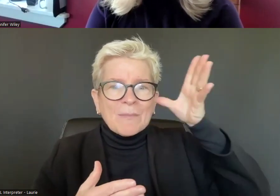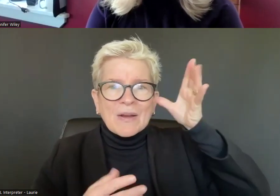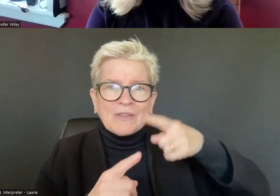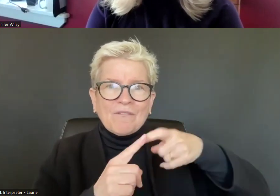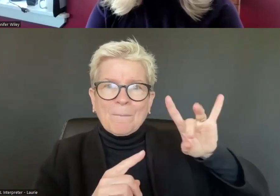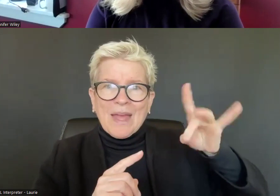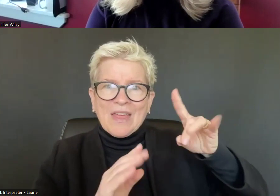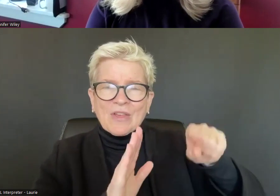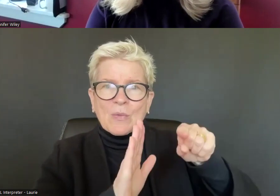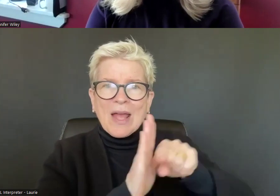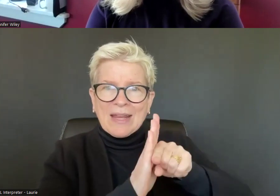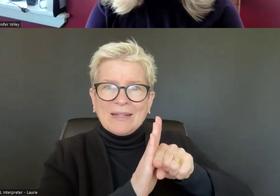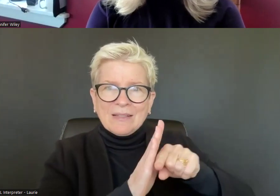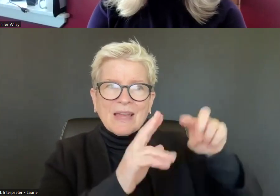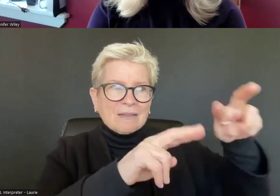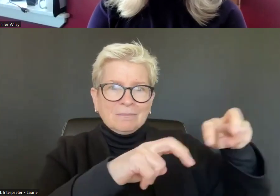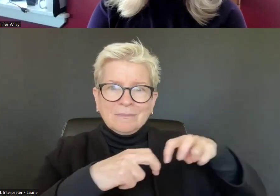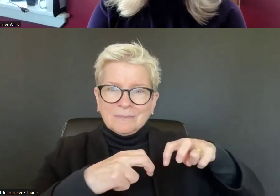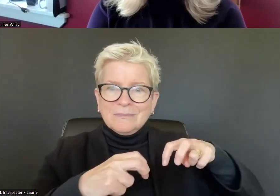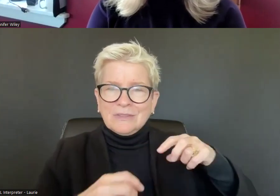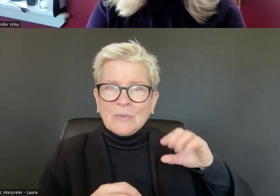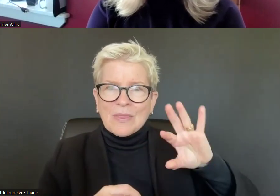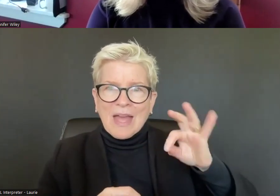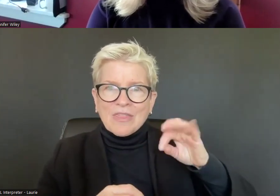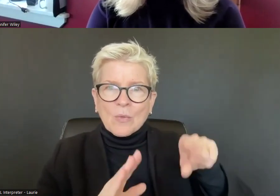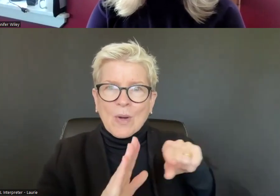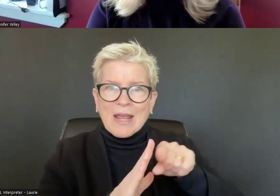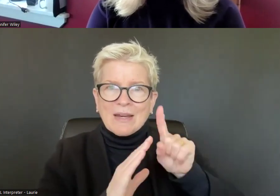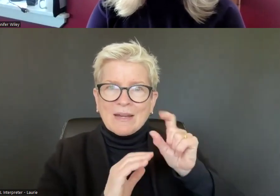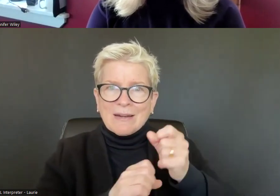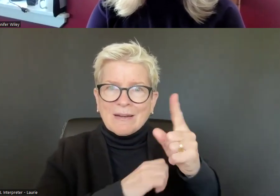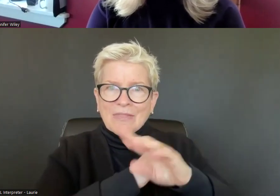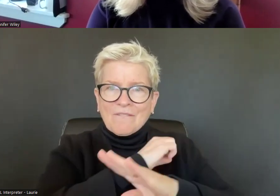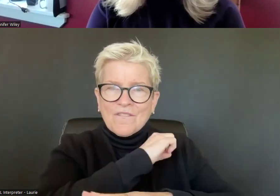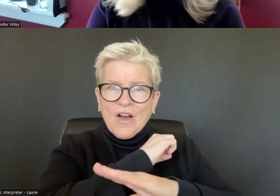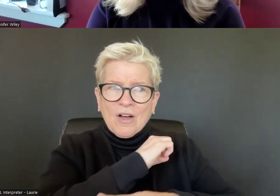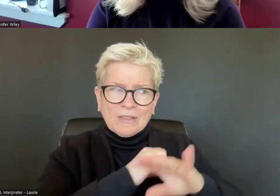the incoming 9th grade class to come in and hear a little bit about our school,